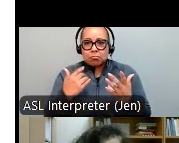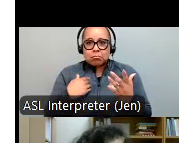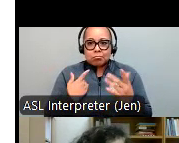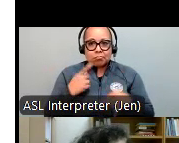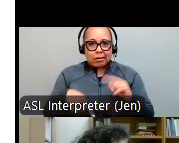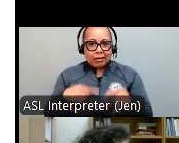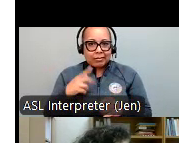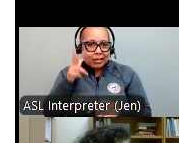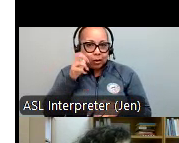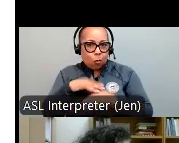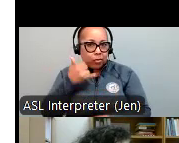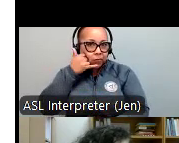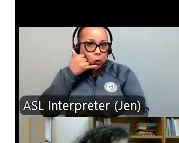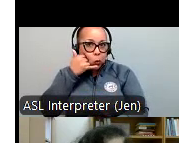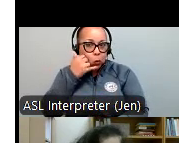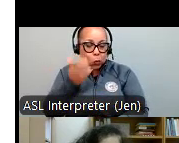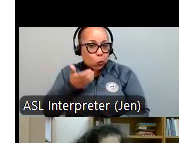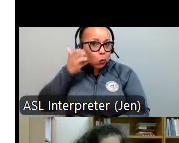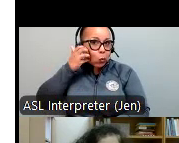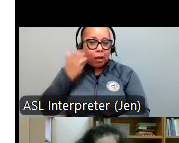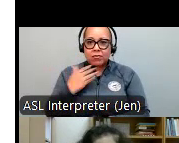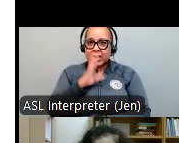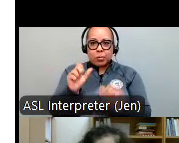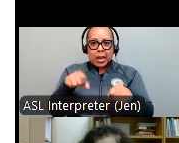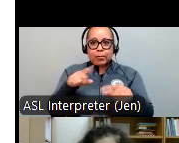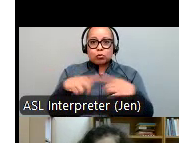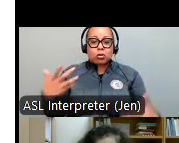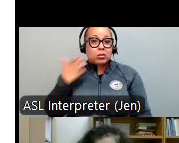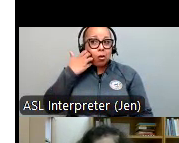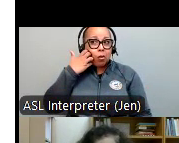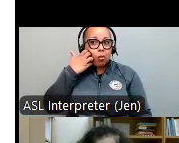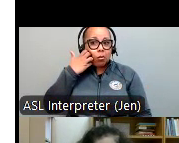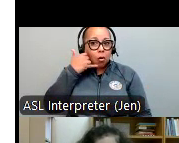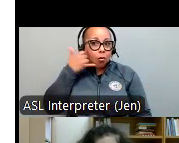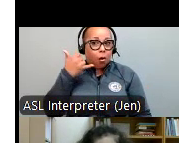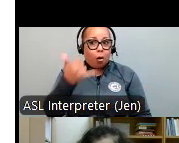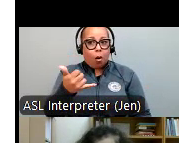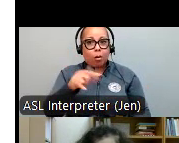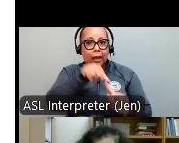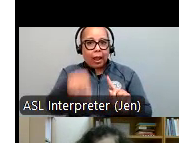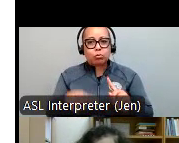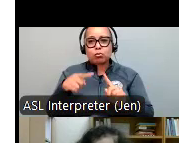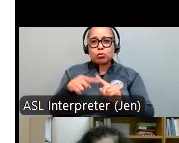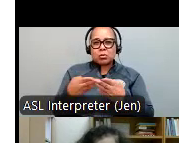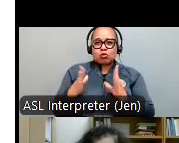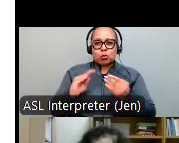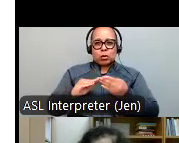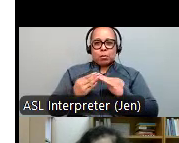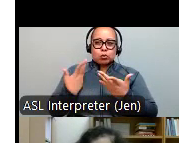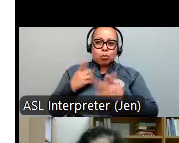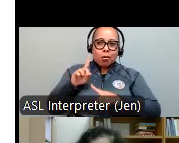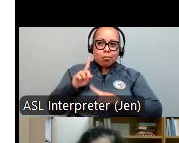on the phone, so I have never been able to just call down to the general number to ask for what